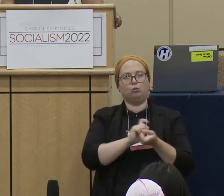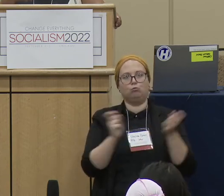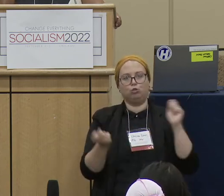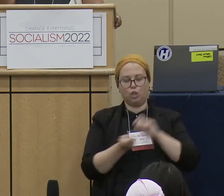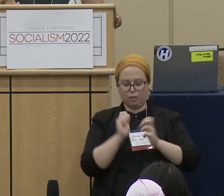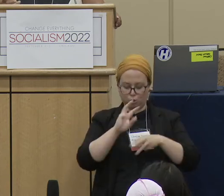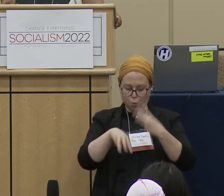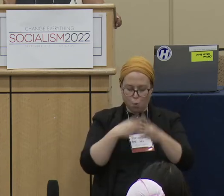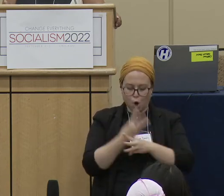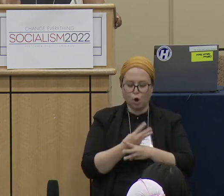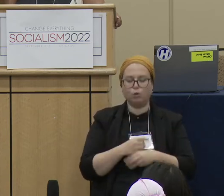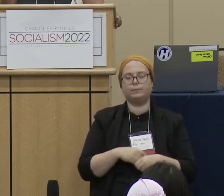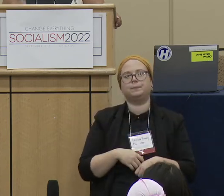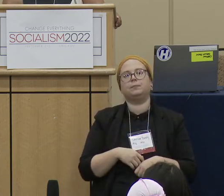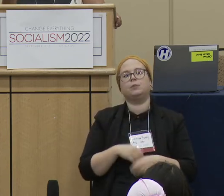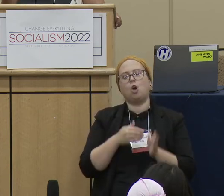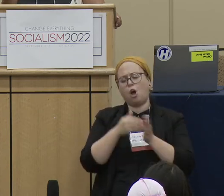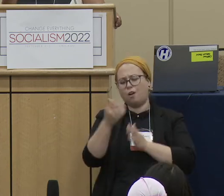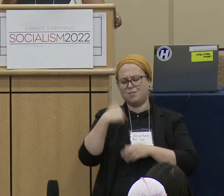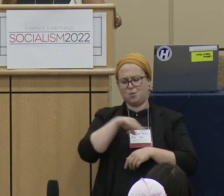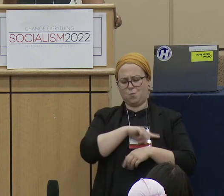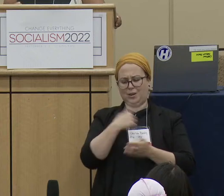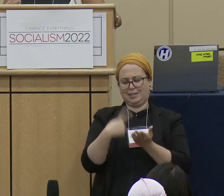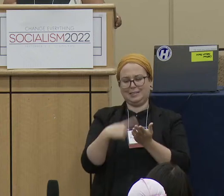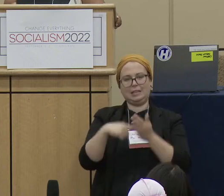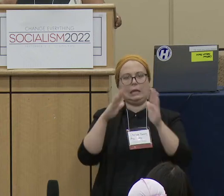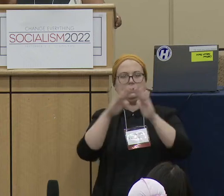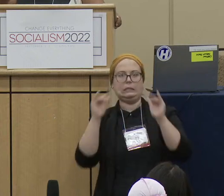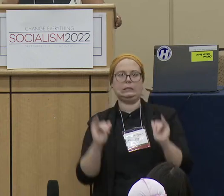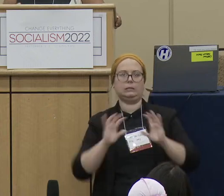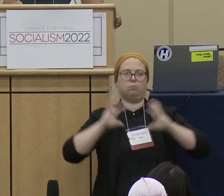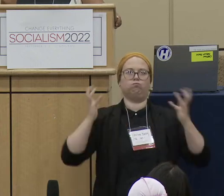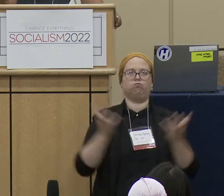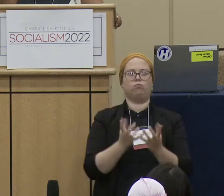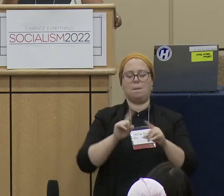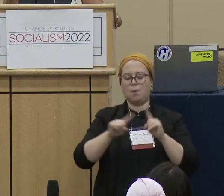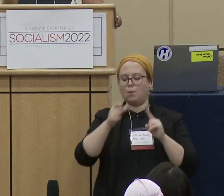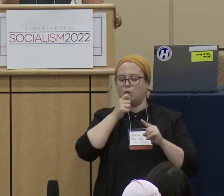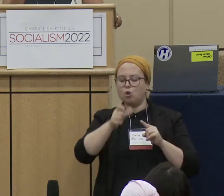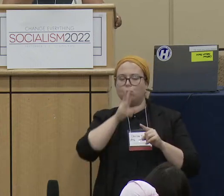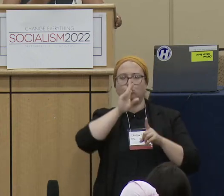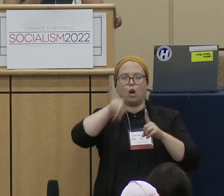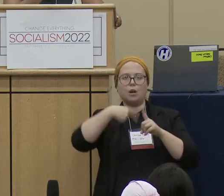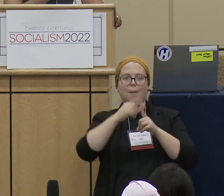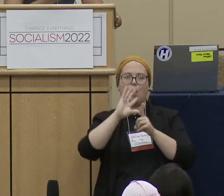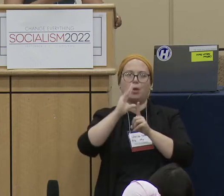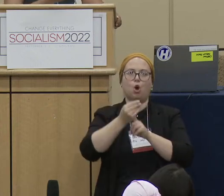ourselves in order to transform the world. Oftentimes we talk about systems in a large way, but we don't talk about the